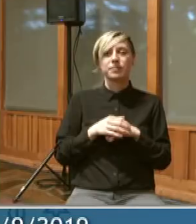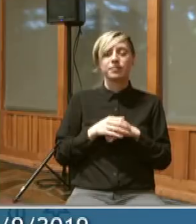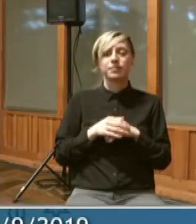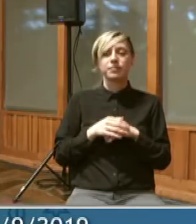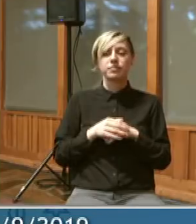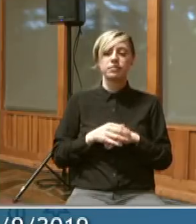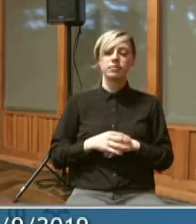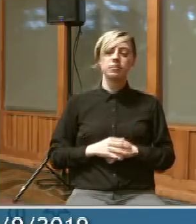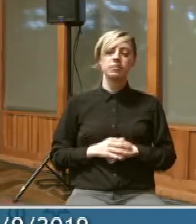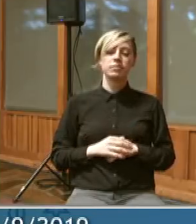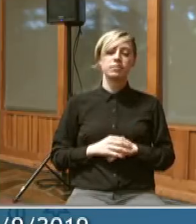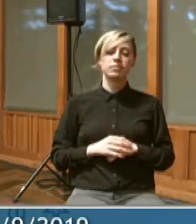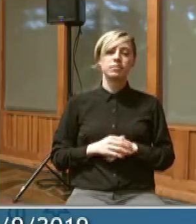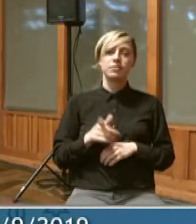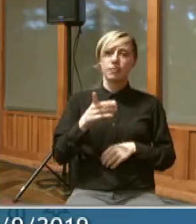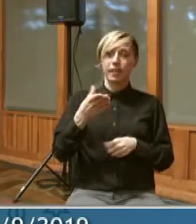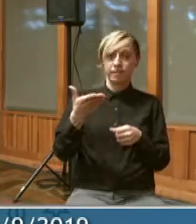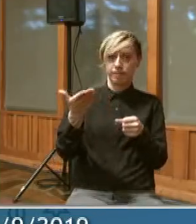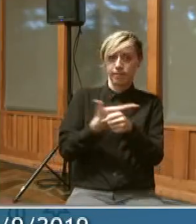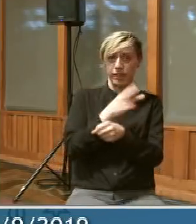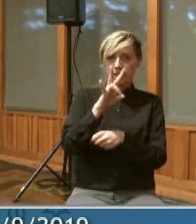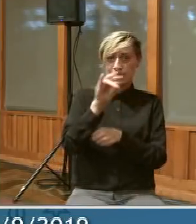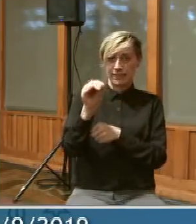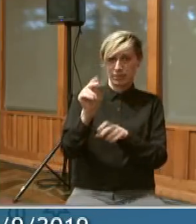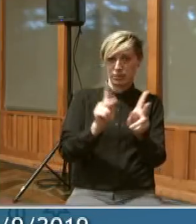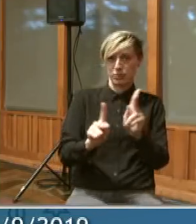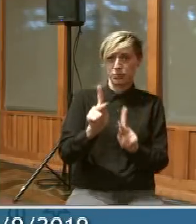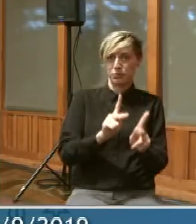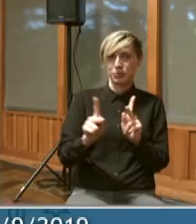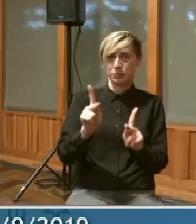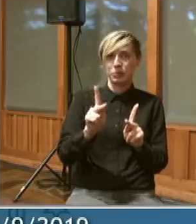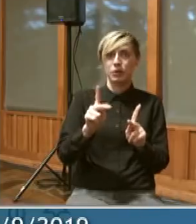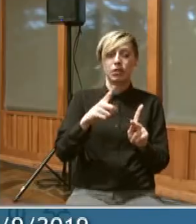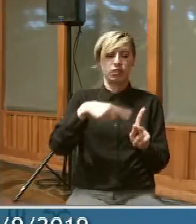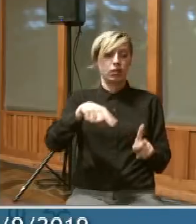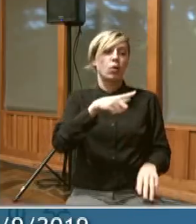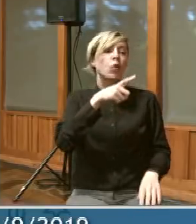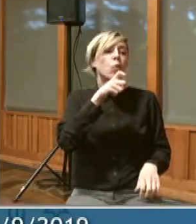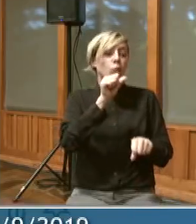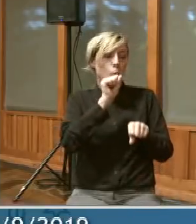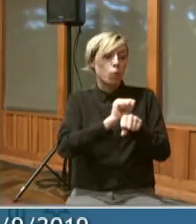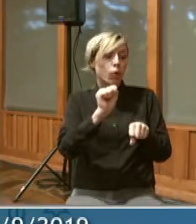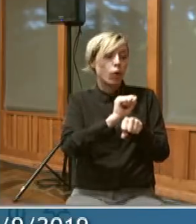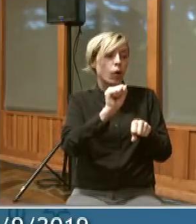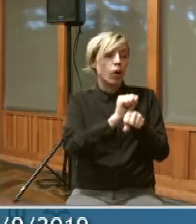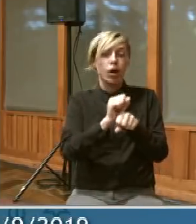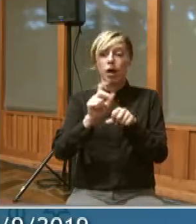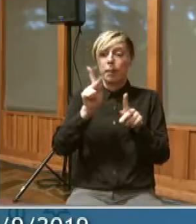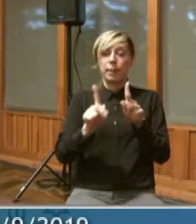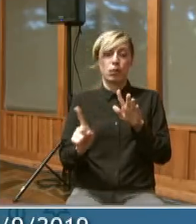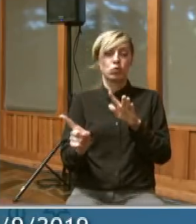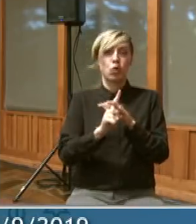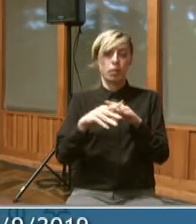A BETTER PLAN. WE ARE GOING TO LEAVE SO MUCH MONEY ON THE TABLE IF WE FIRE 70